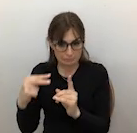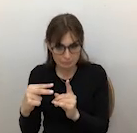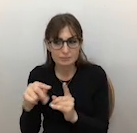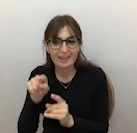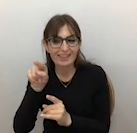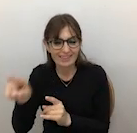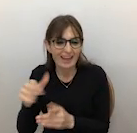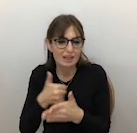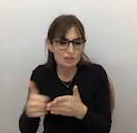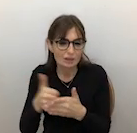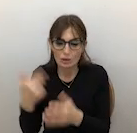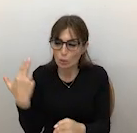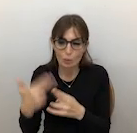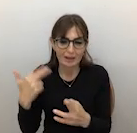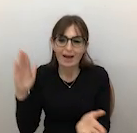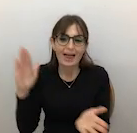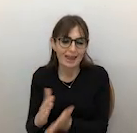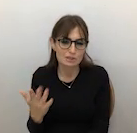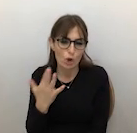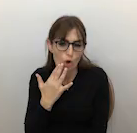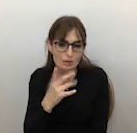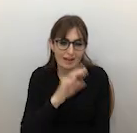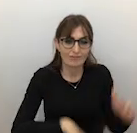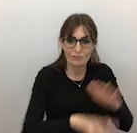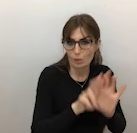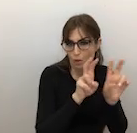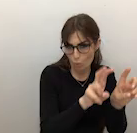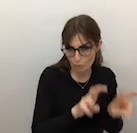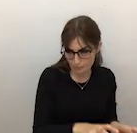audit reviews are generally faster and lower cost than a full audit.